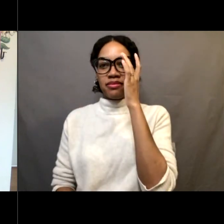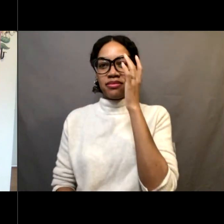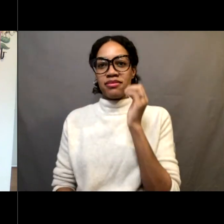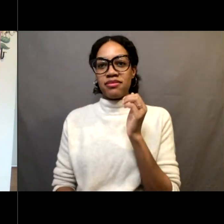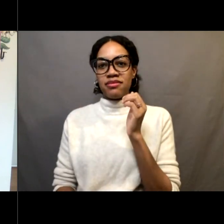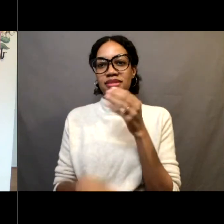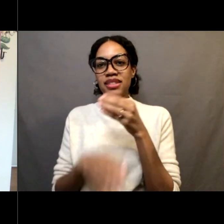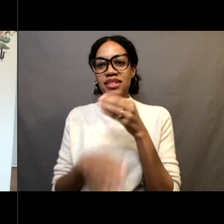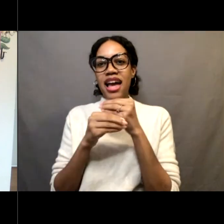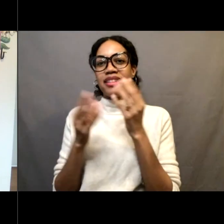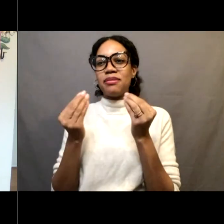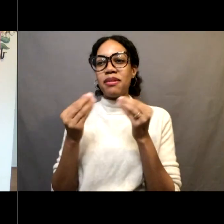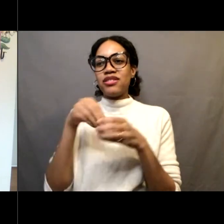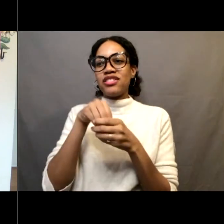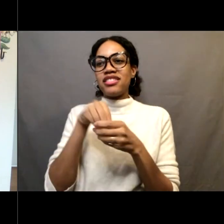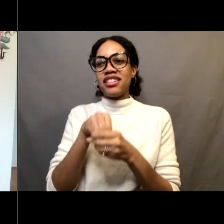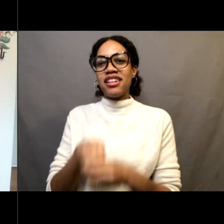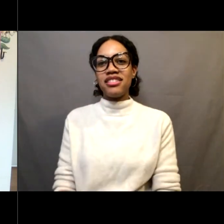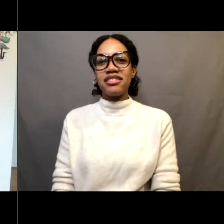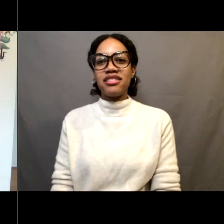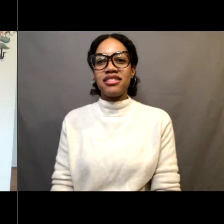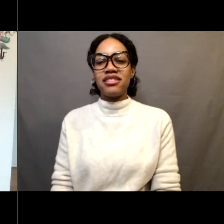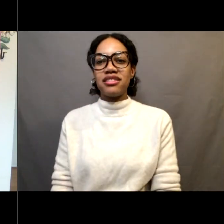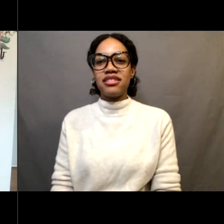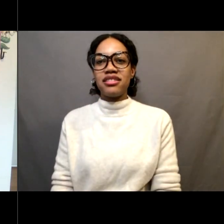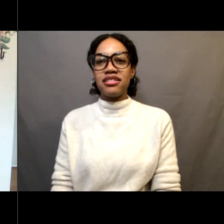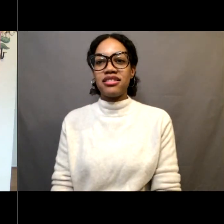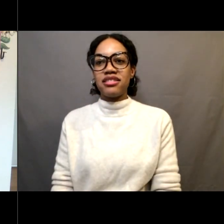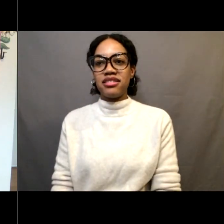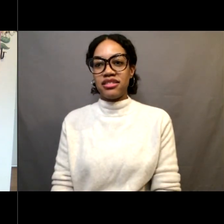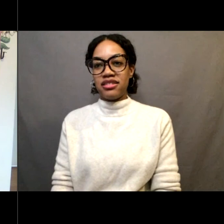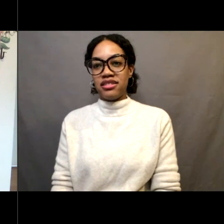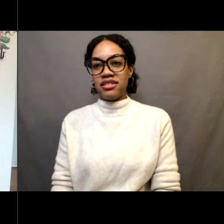I'm just going to put my dry sponge back inside